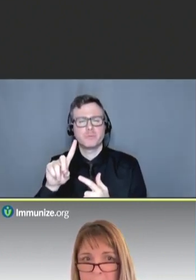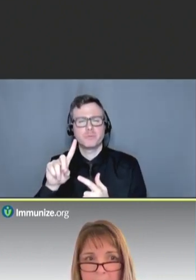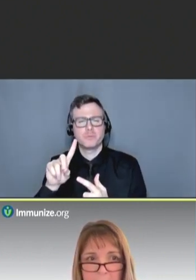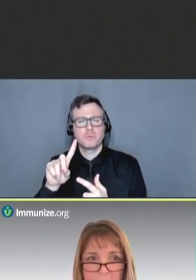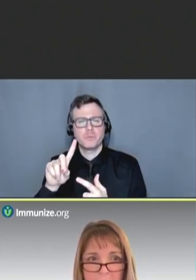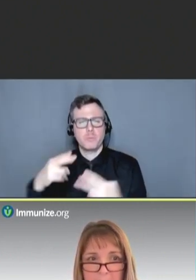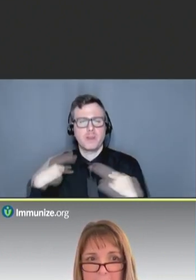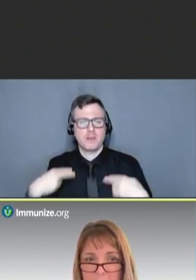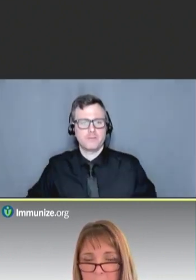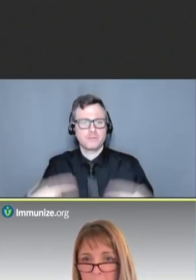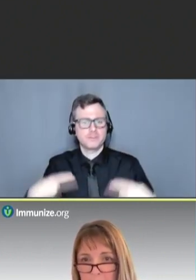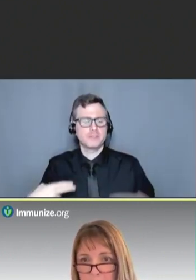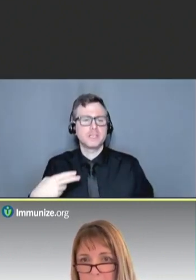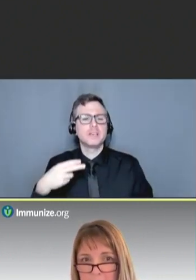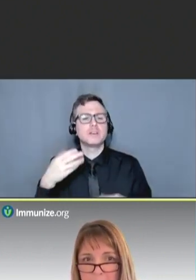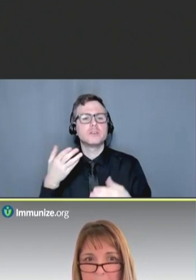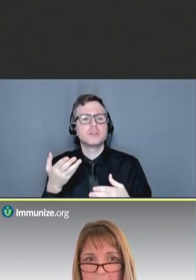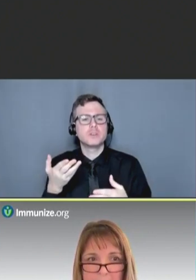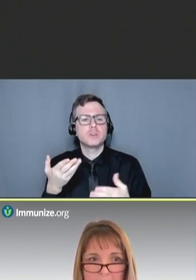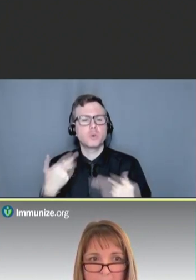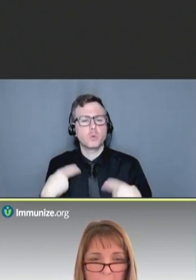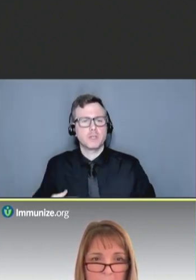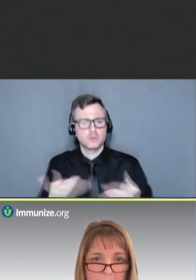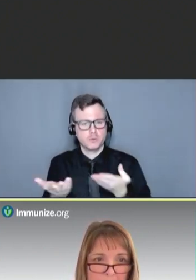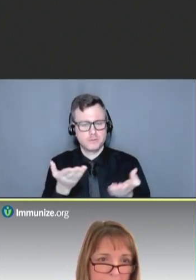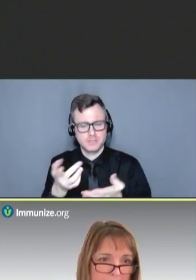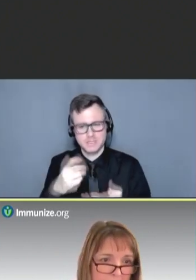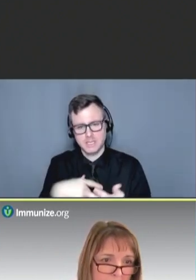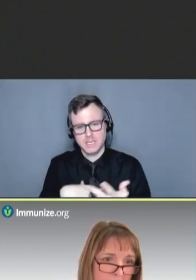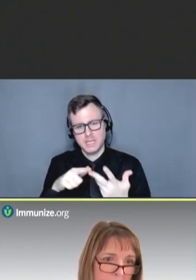National Vaccine Program and immunize.org.